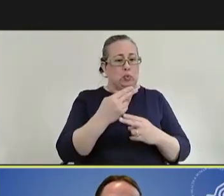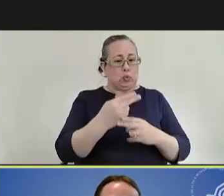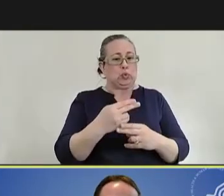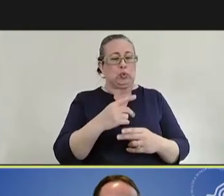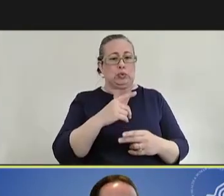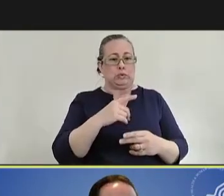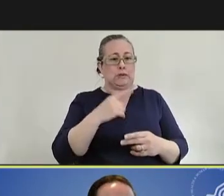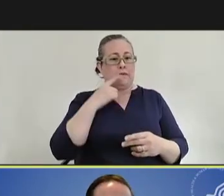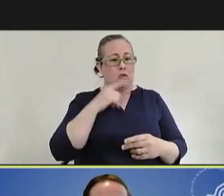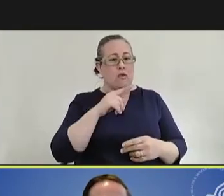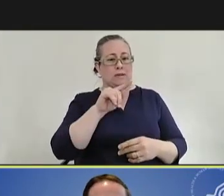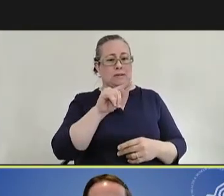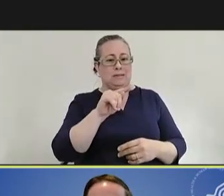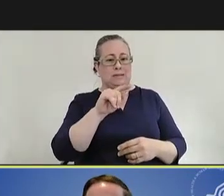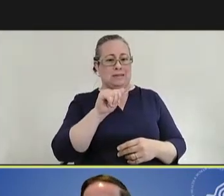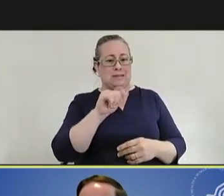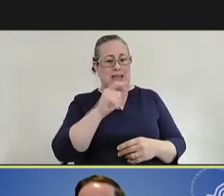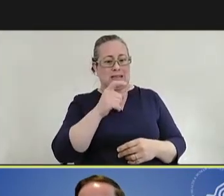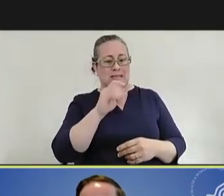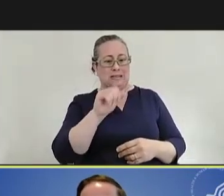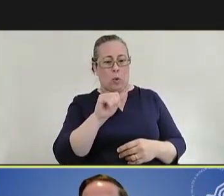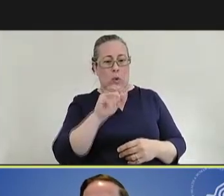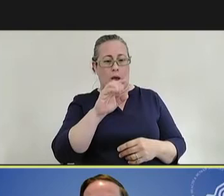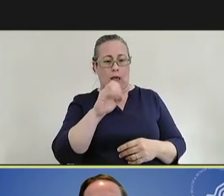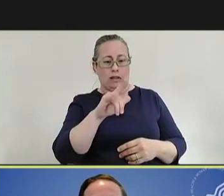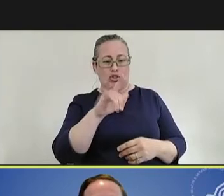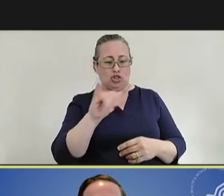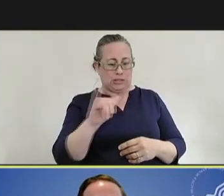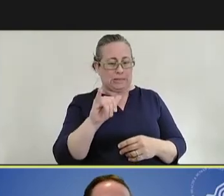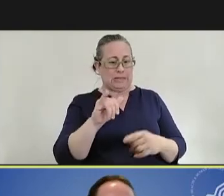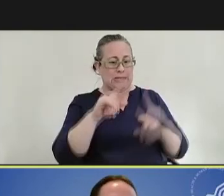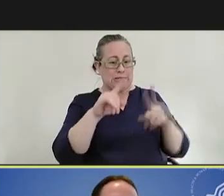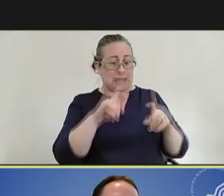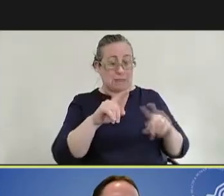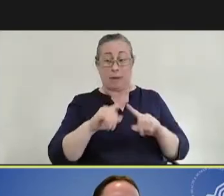testing. Can you use virtual systems to do that? That would be great. Can we use